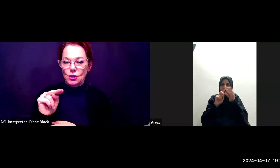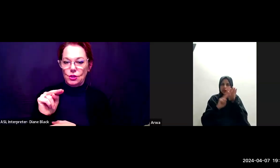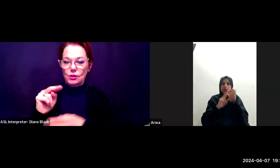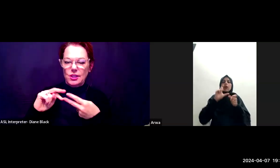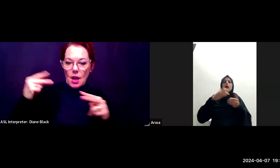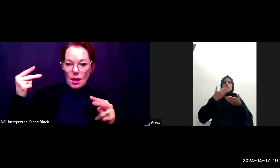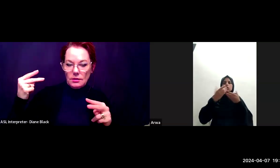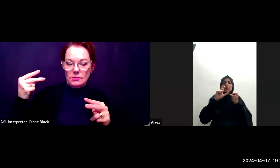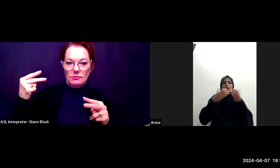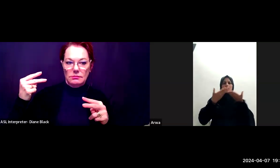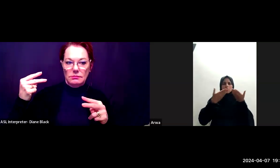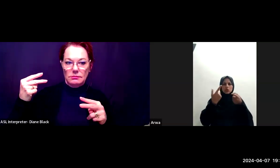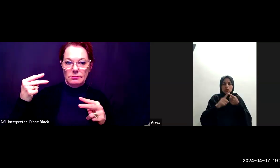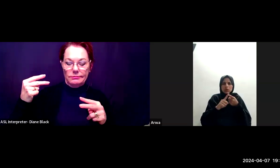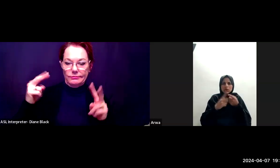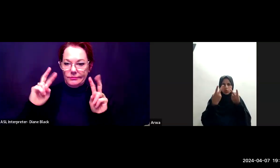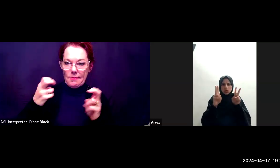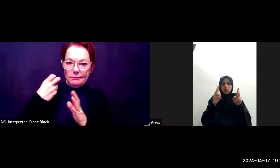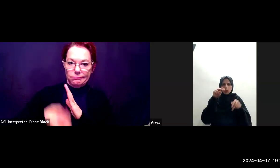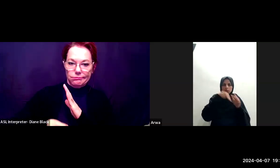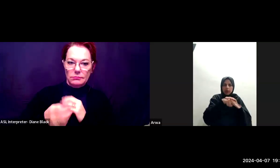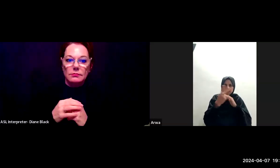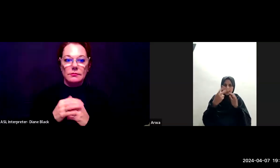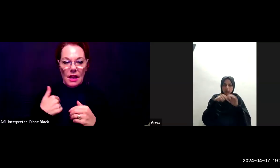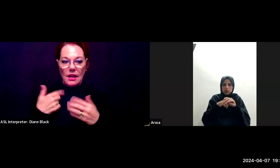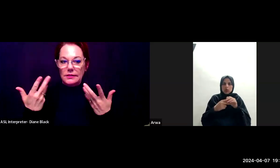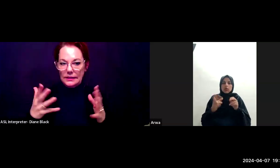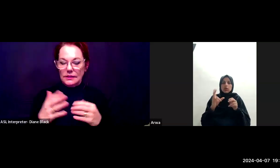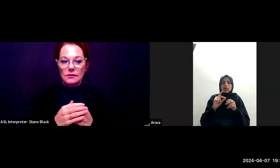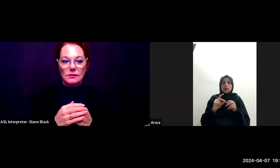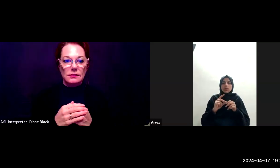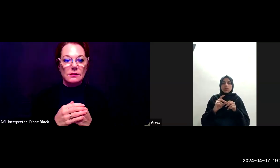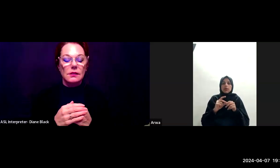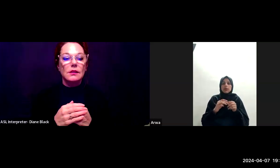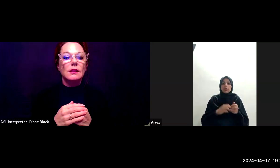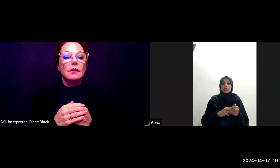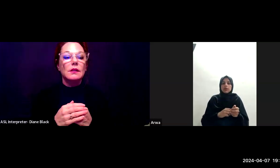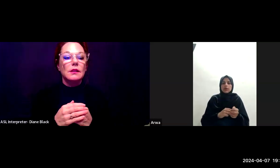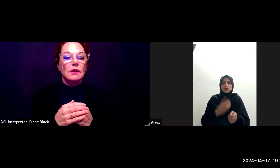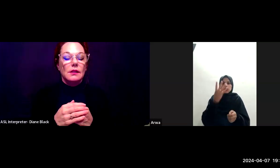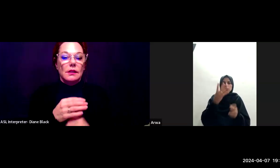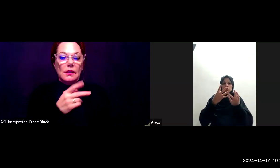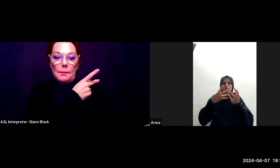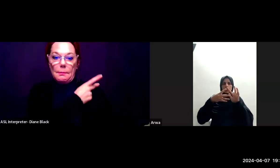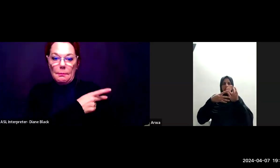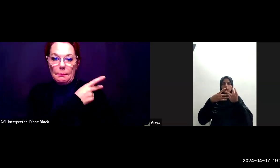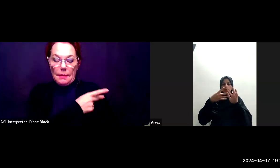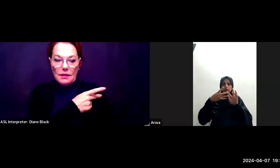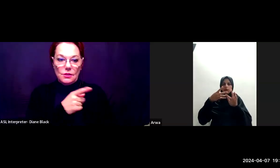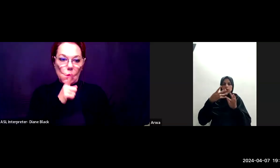It's part of my title today. So patients come for for four different reason, reasons I shown in boxes